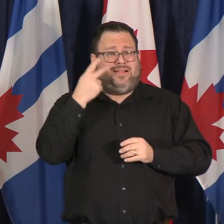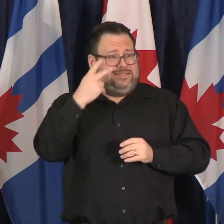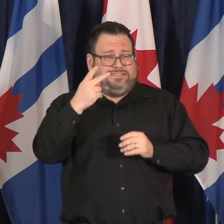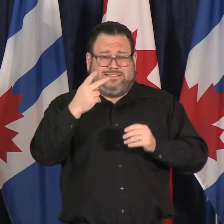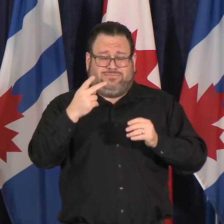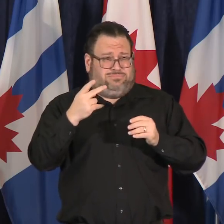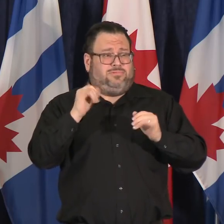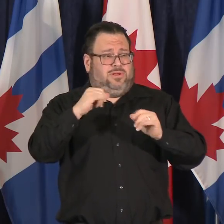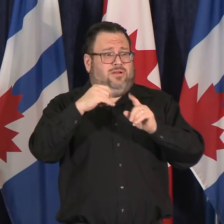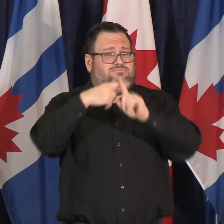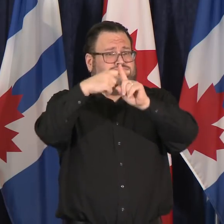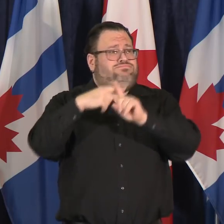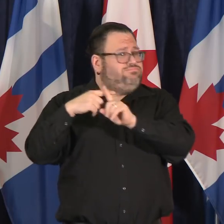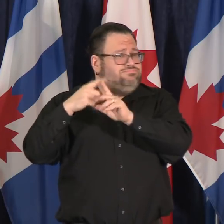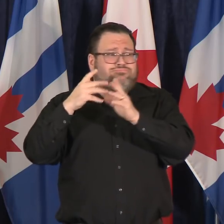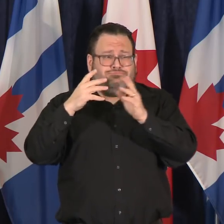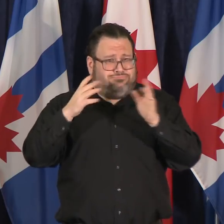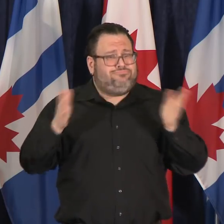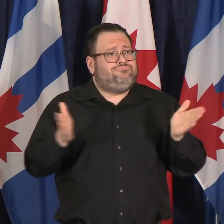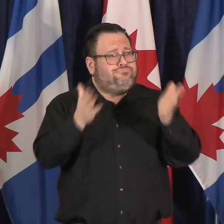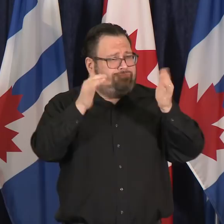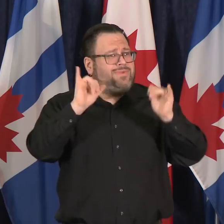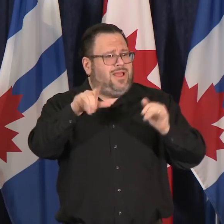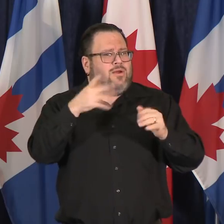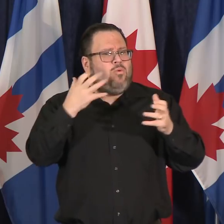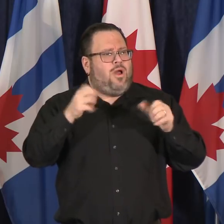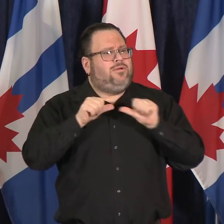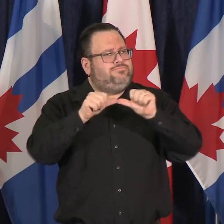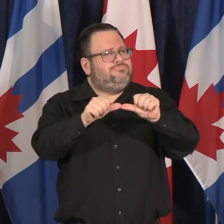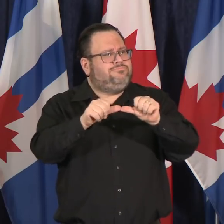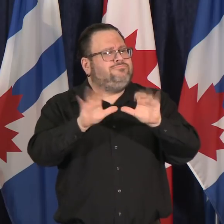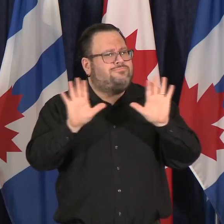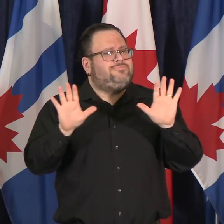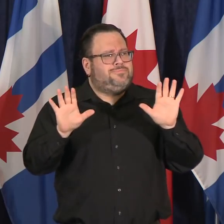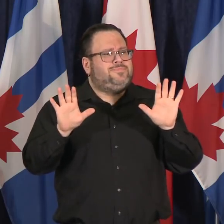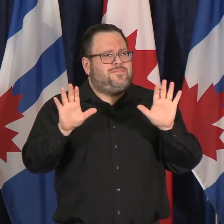that same kind of effect here to reduce the spread of virus in our city we